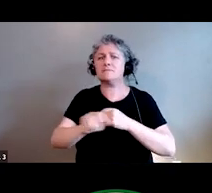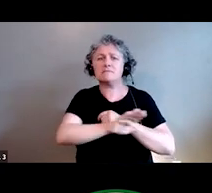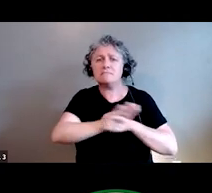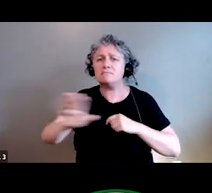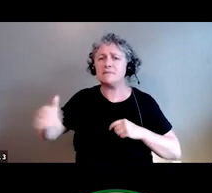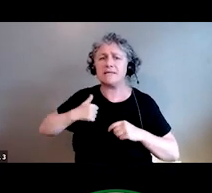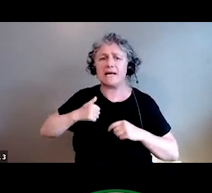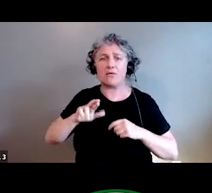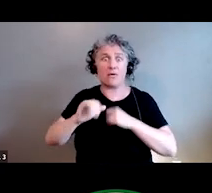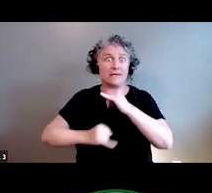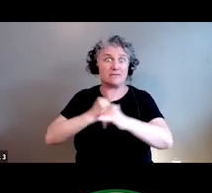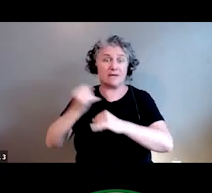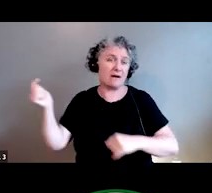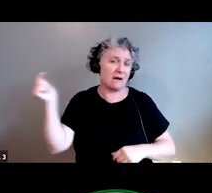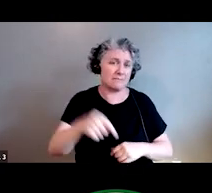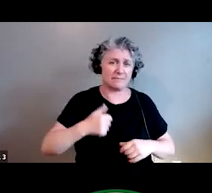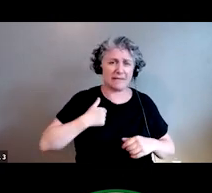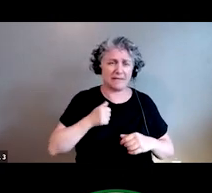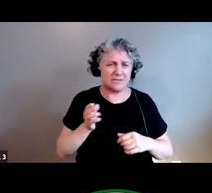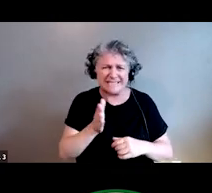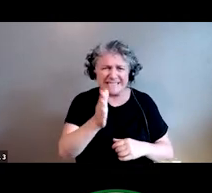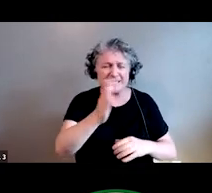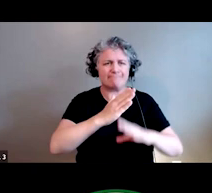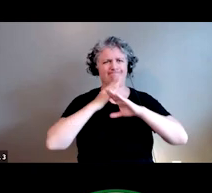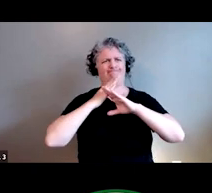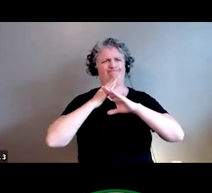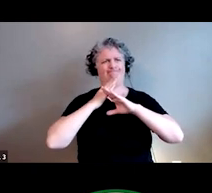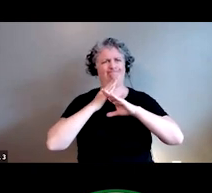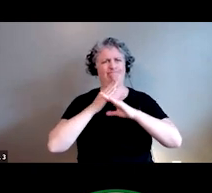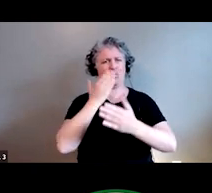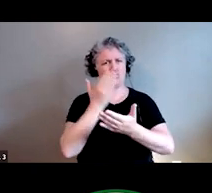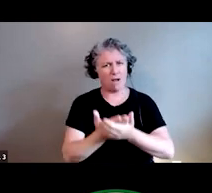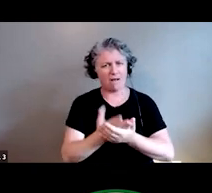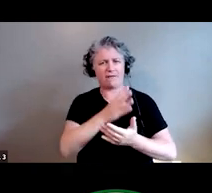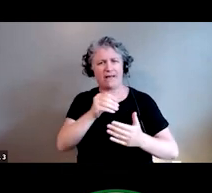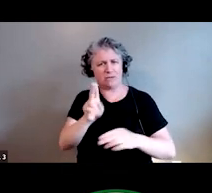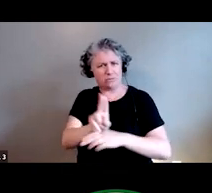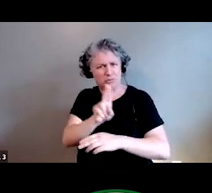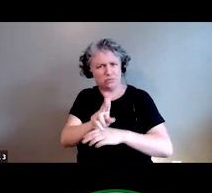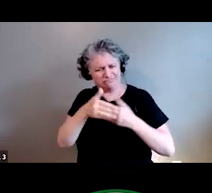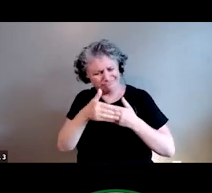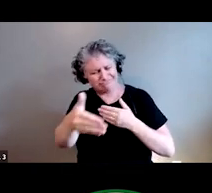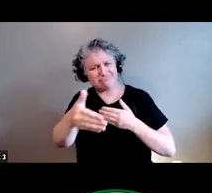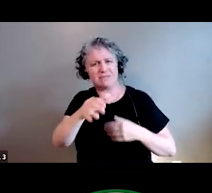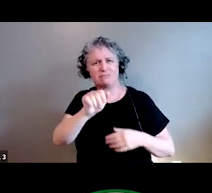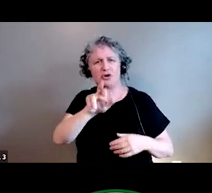getting to the parks and the general infrastructure and needs around the additional parts of the experience.